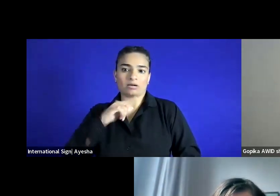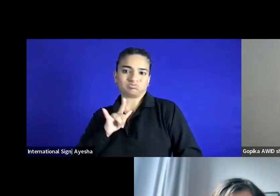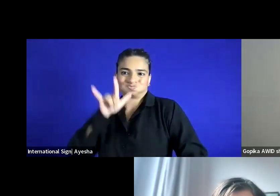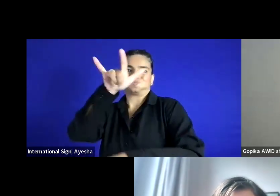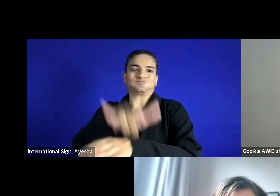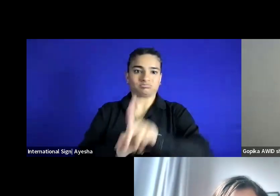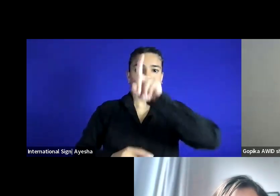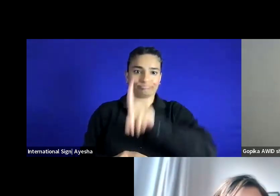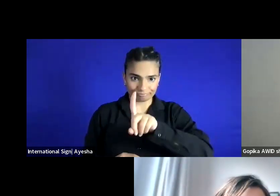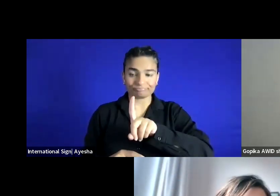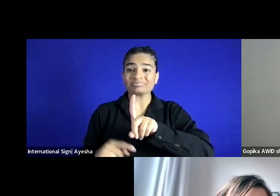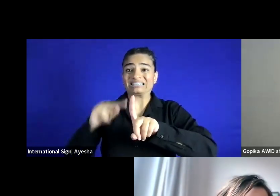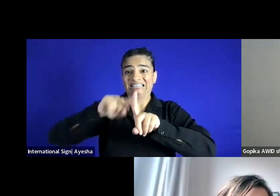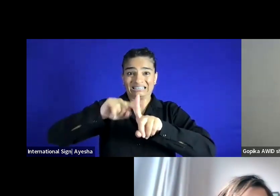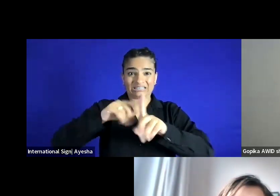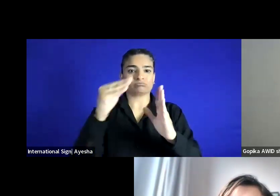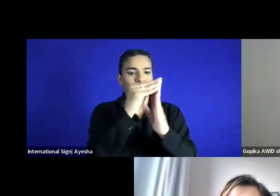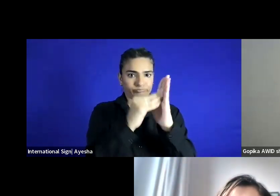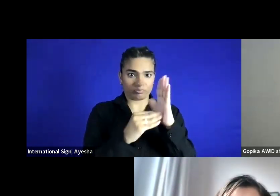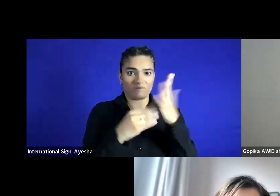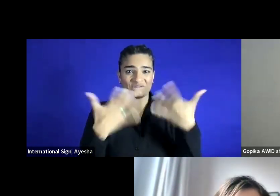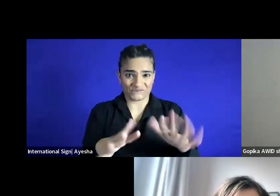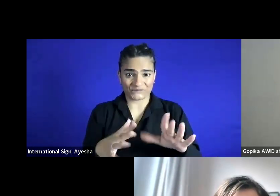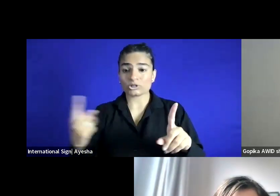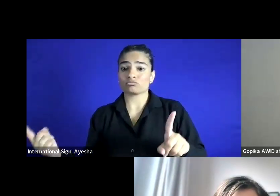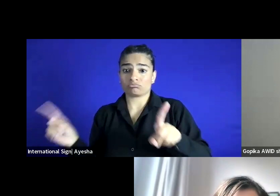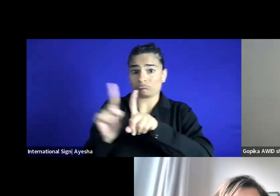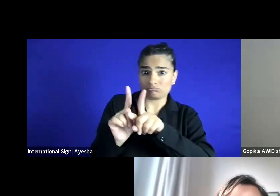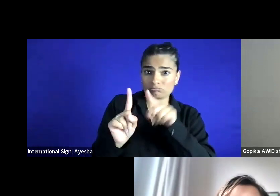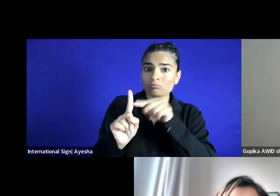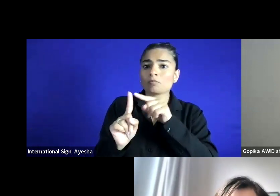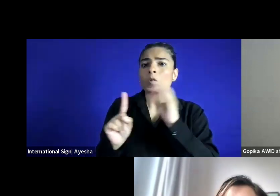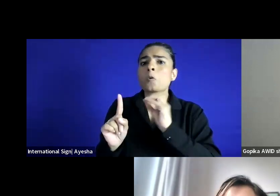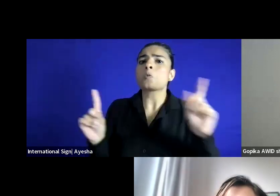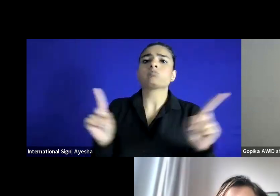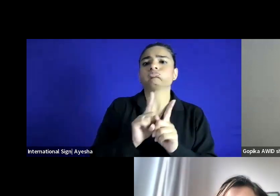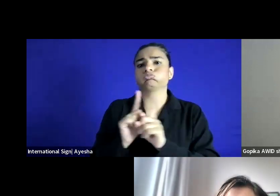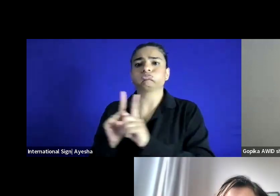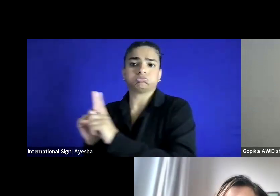Track, can you bring them along with you through the fast track? It's a great question.